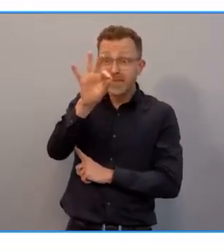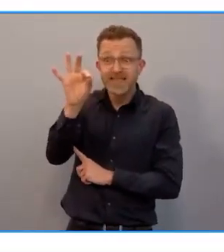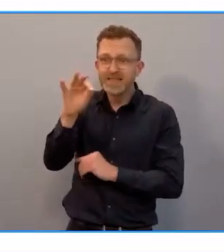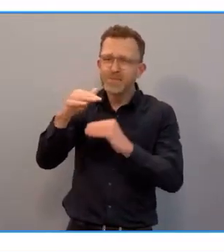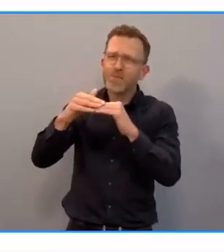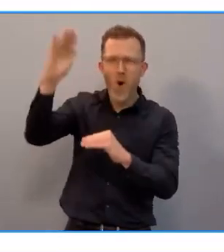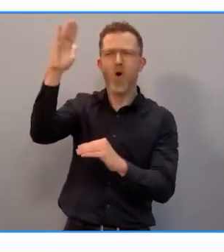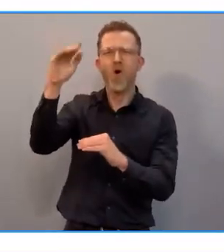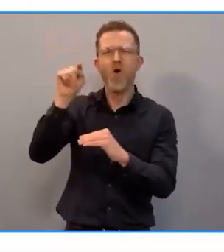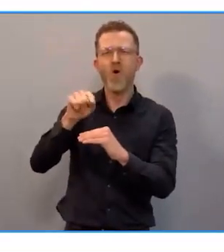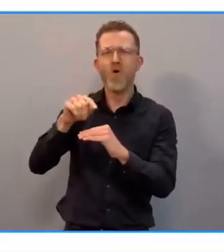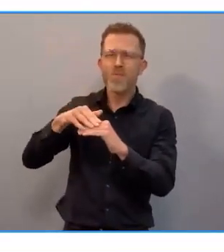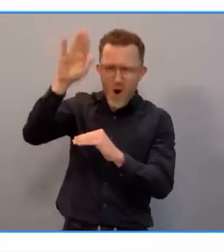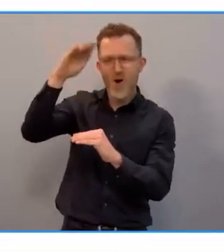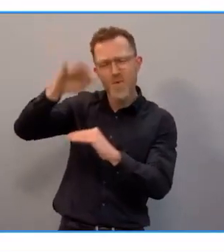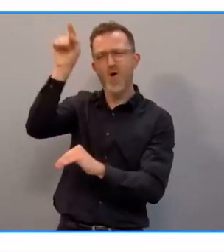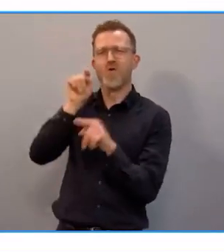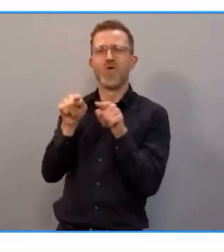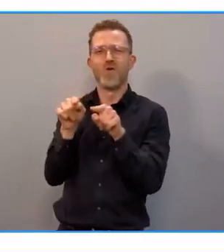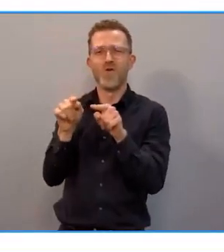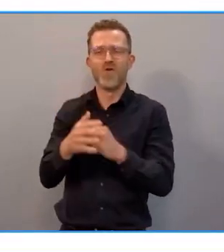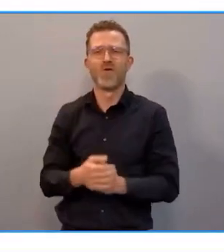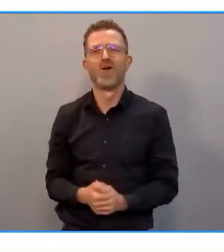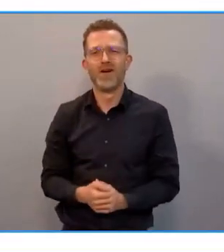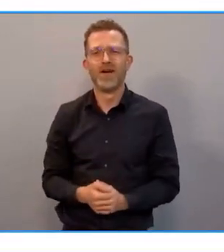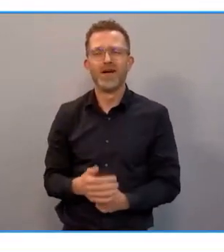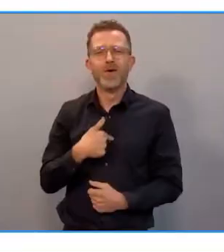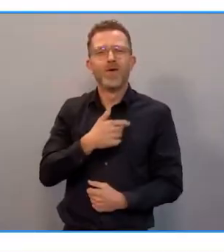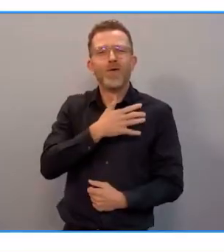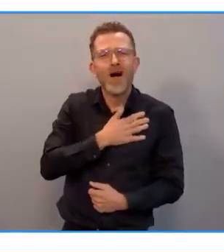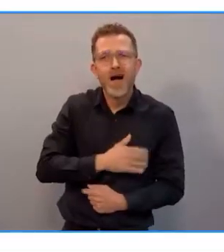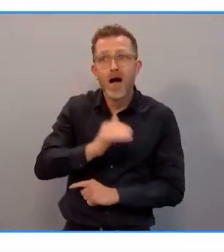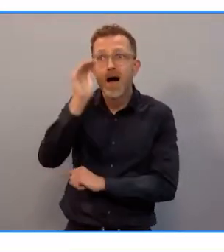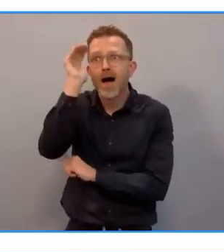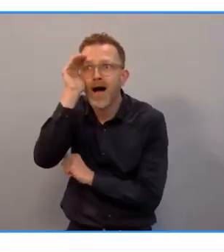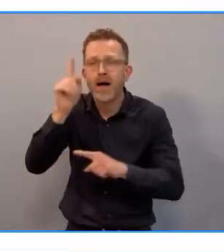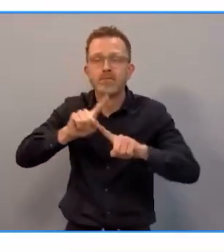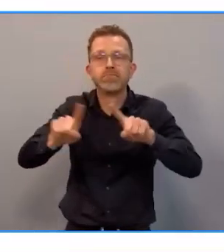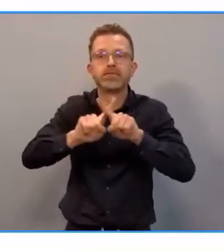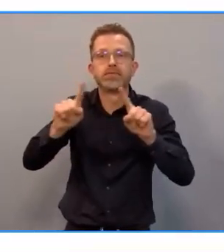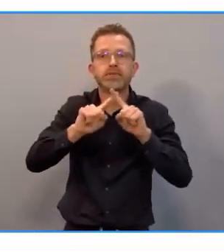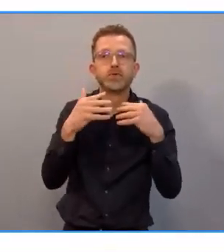We want all obstacles for the women leaders with disabilities from the